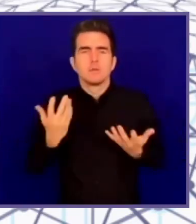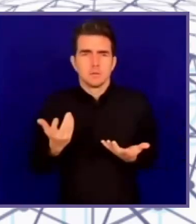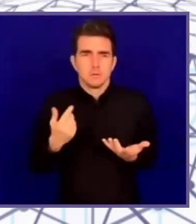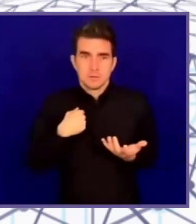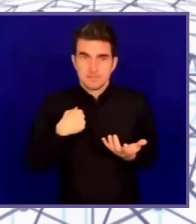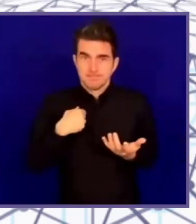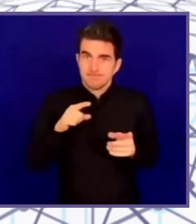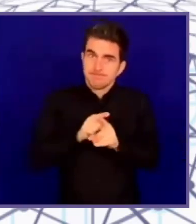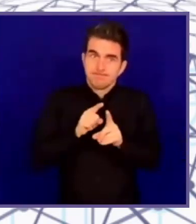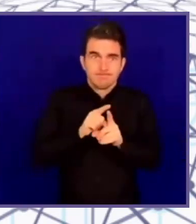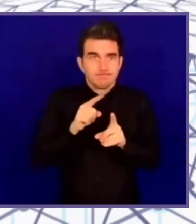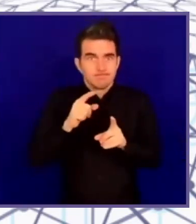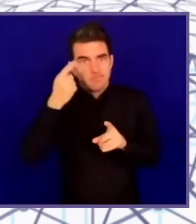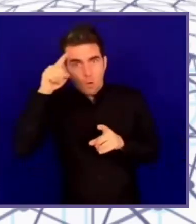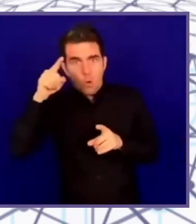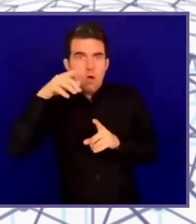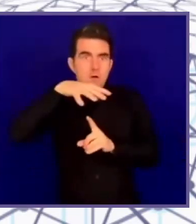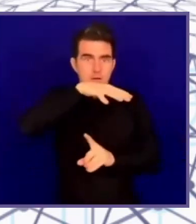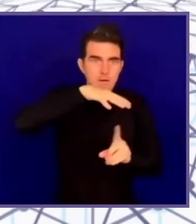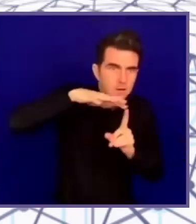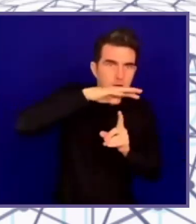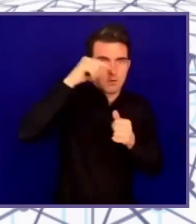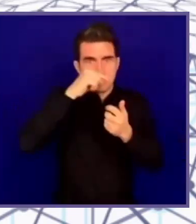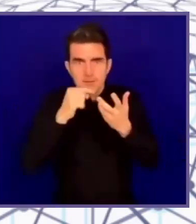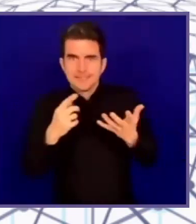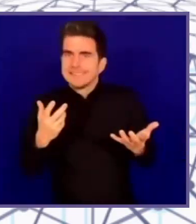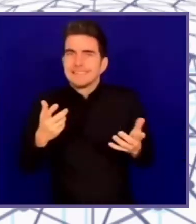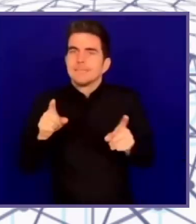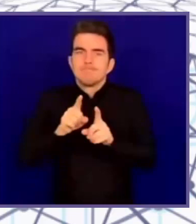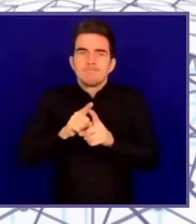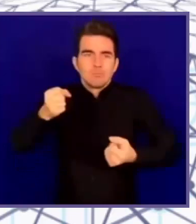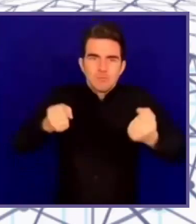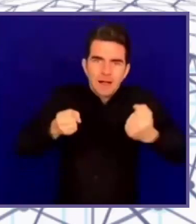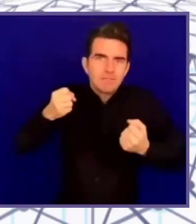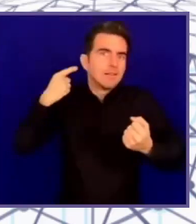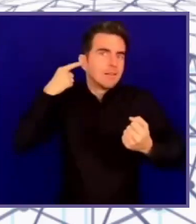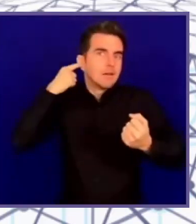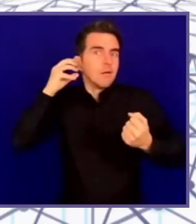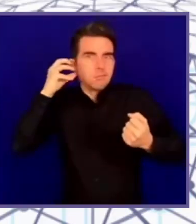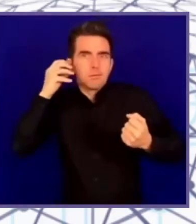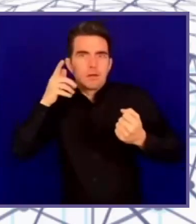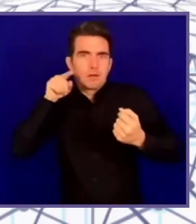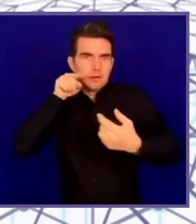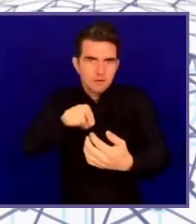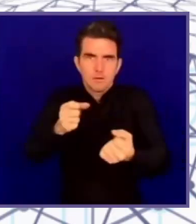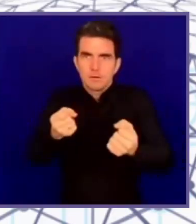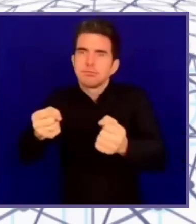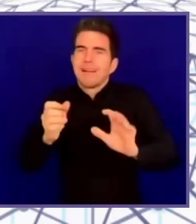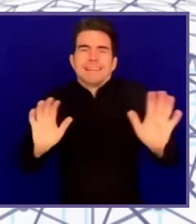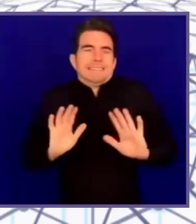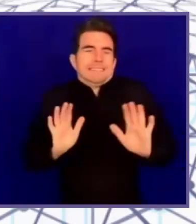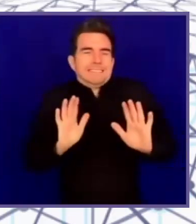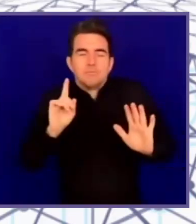the communication issues, but we hope to move on to be an augmentative. Control for everybody